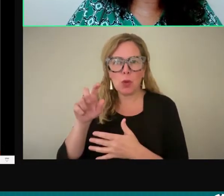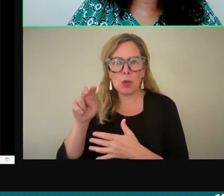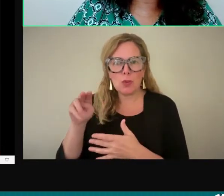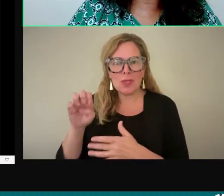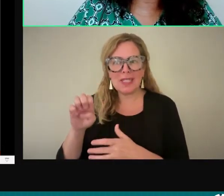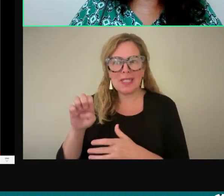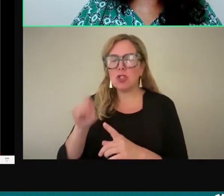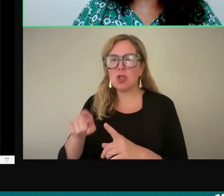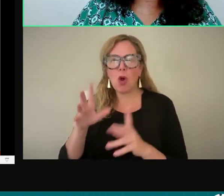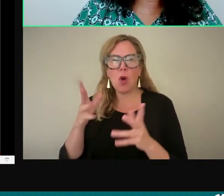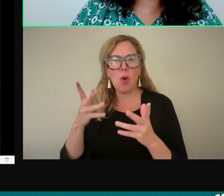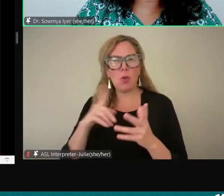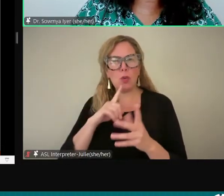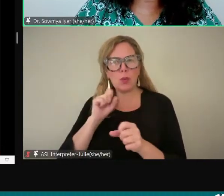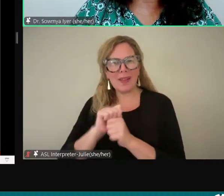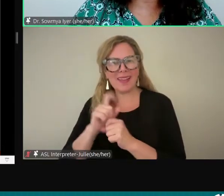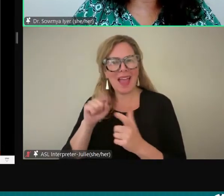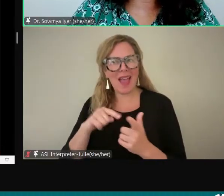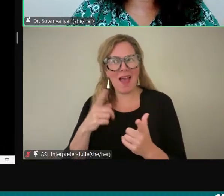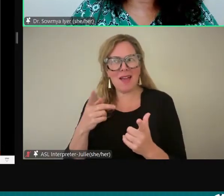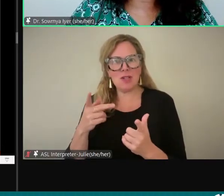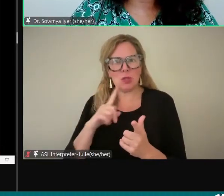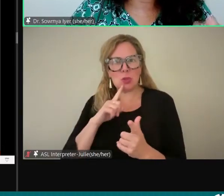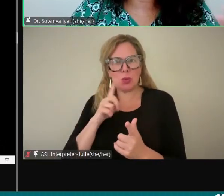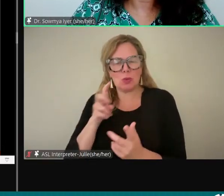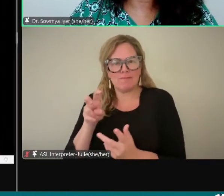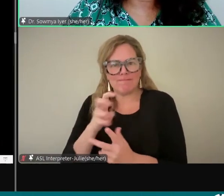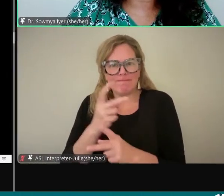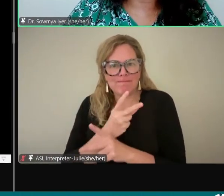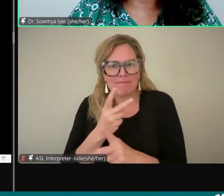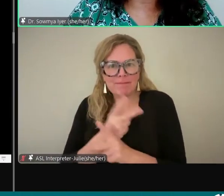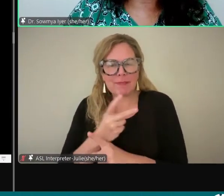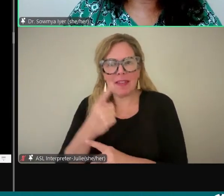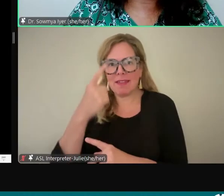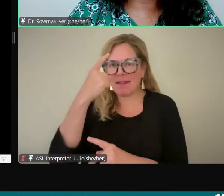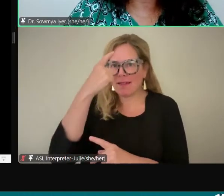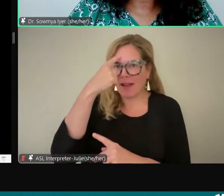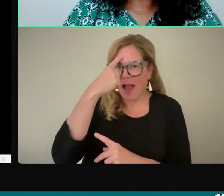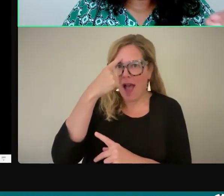emotional, physical and behavioral challenges that came along with that routine disruption.